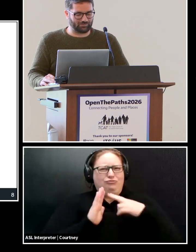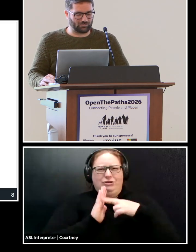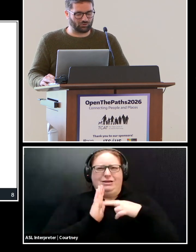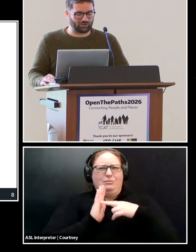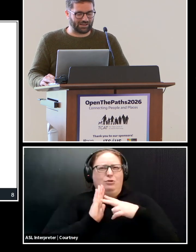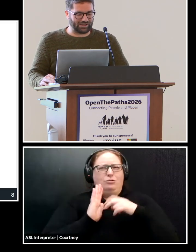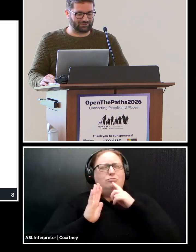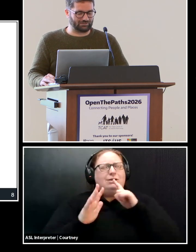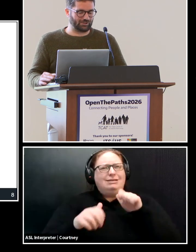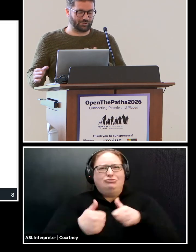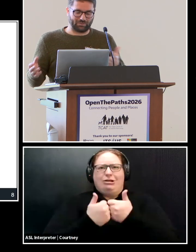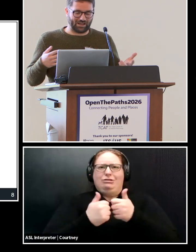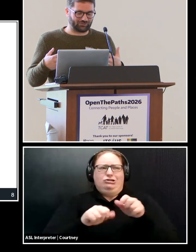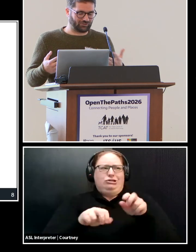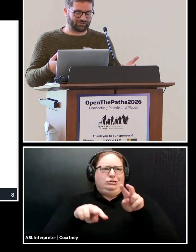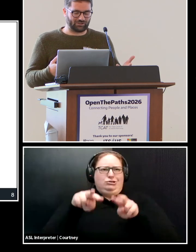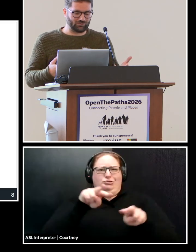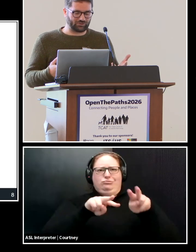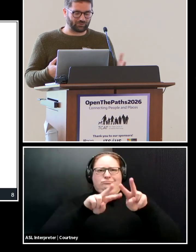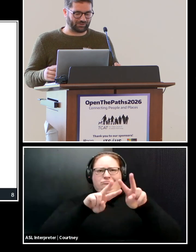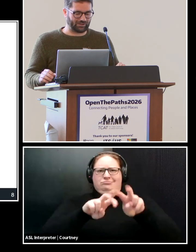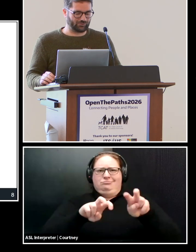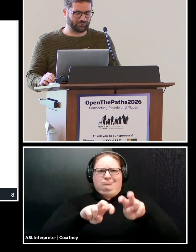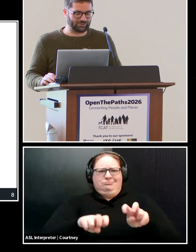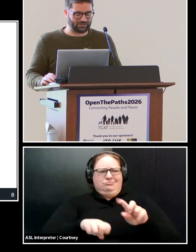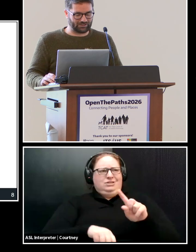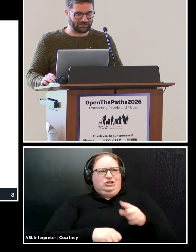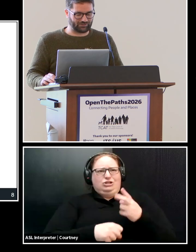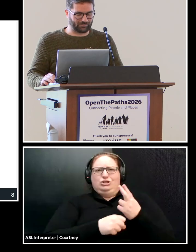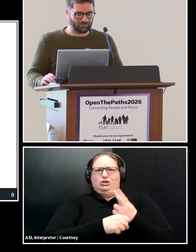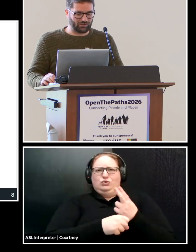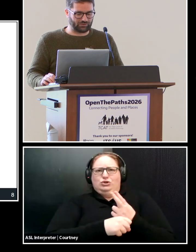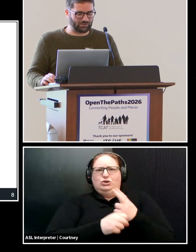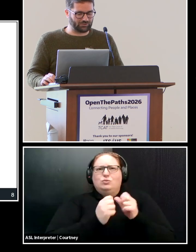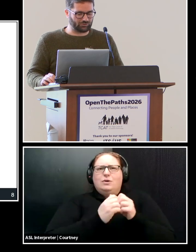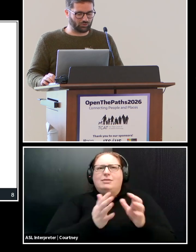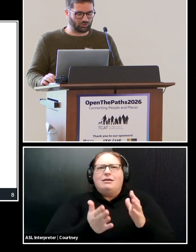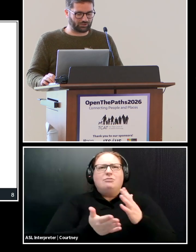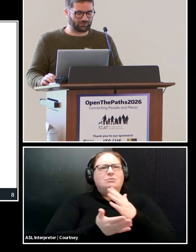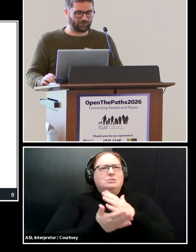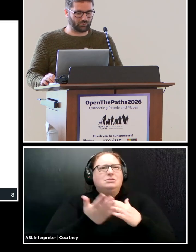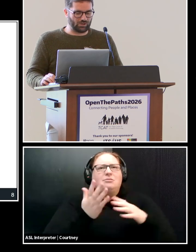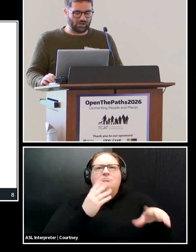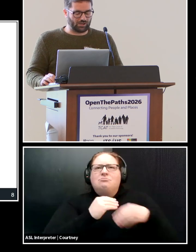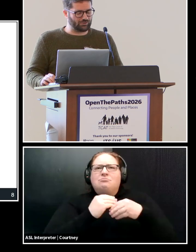um look at you know as just a user without doing uh some some additional work. So uh